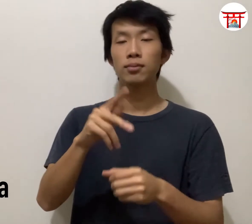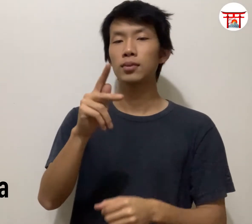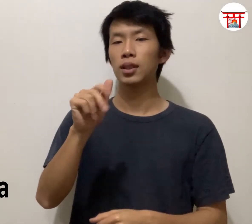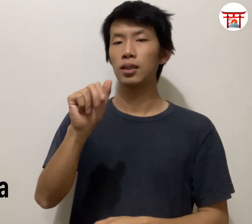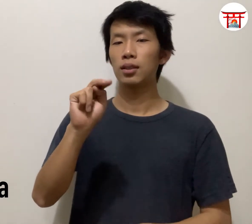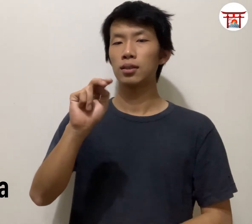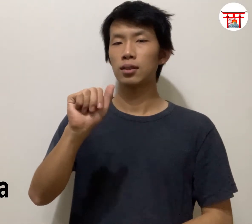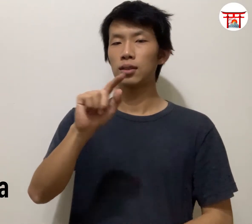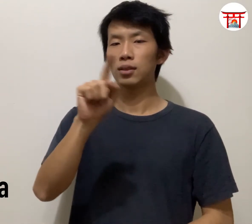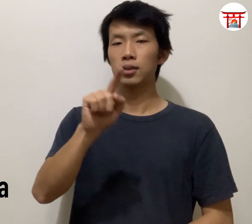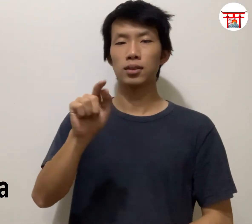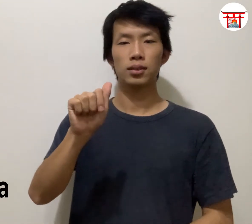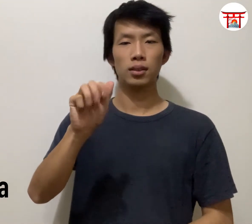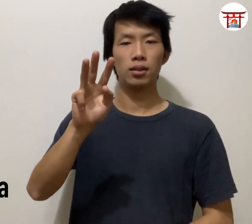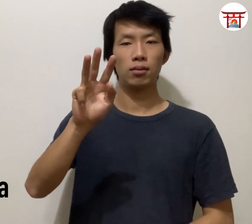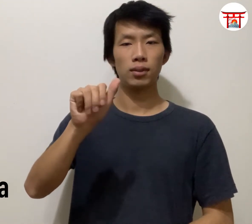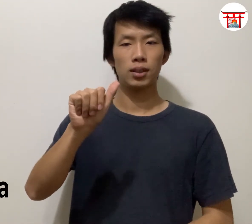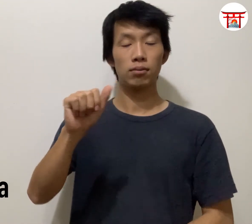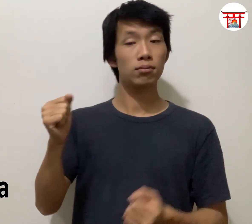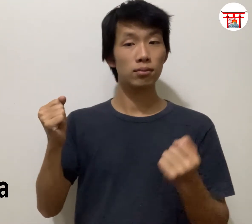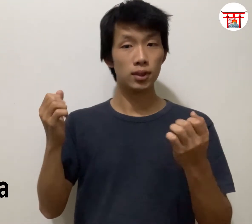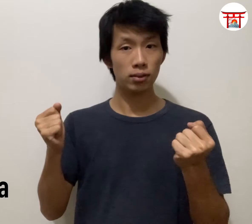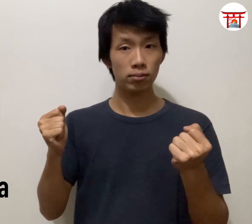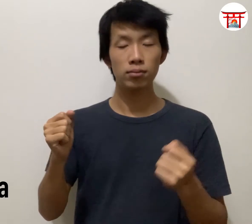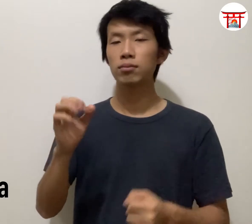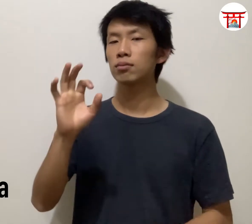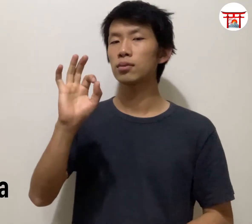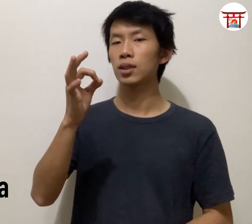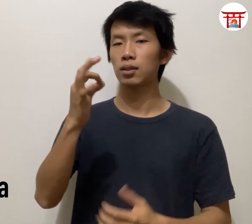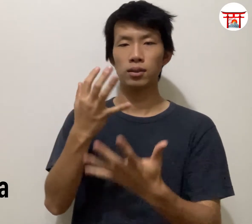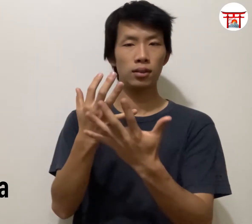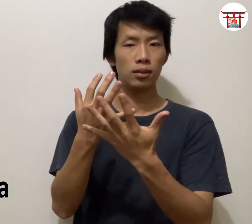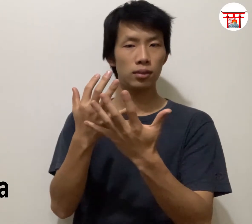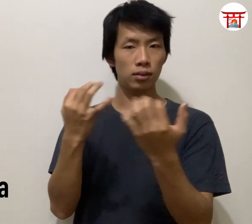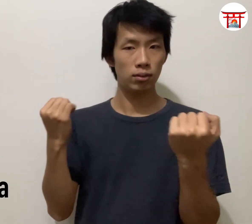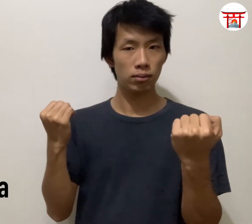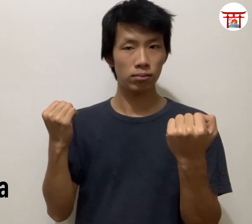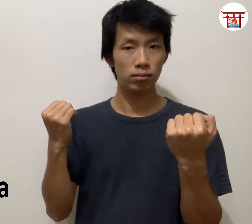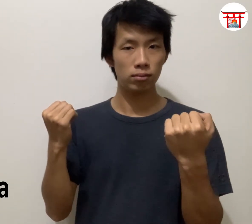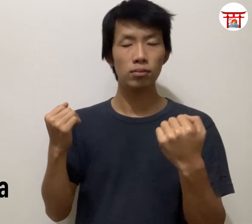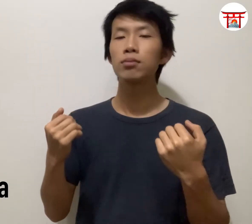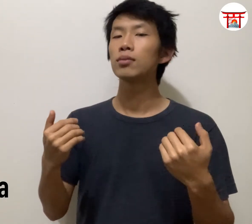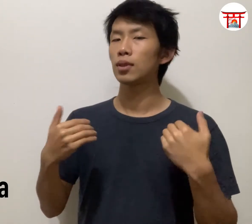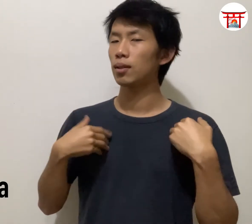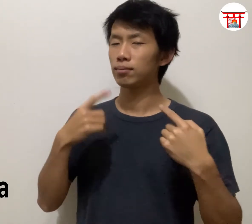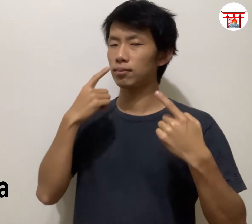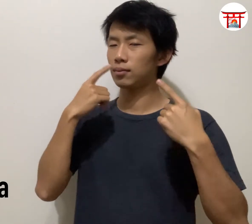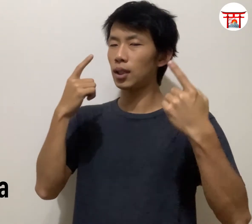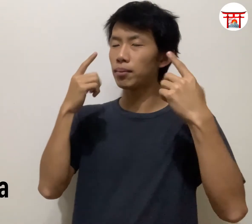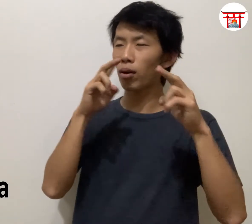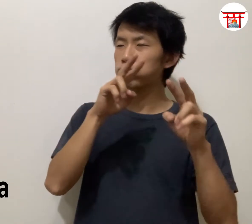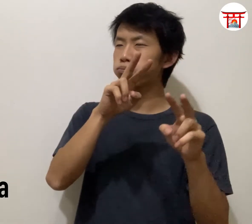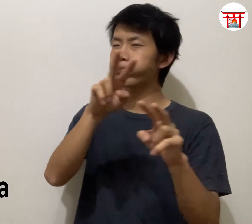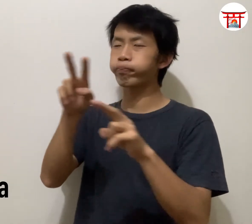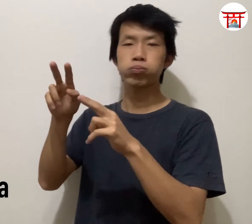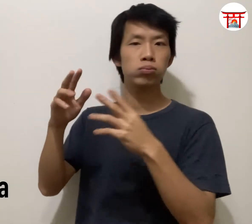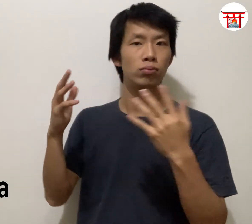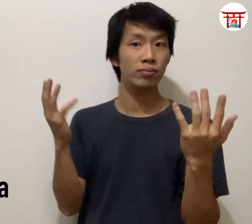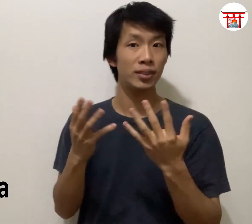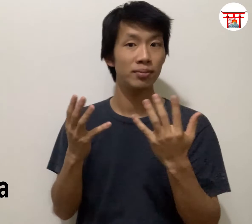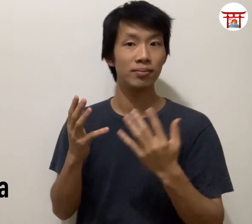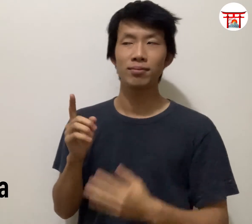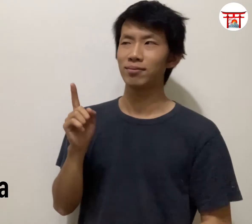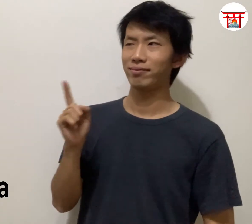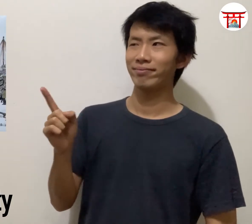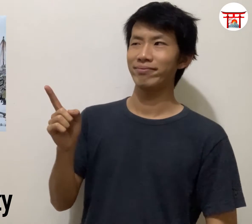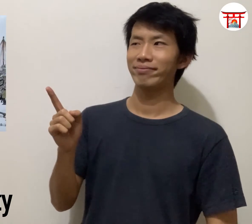in Kanazawa, it has a famous sight.